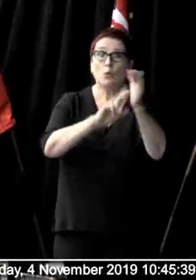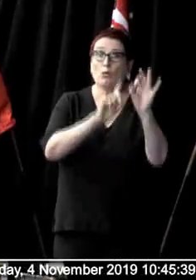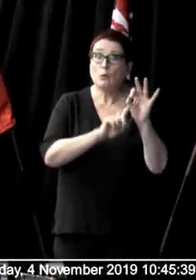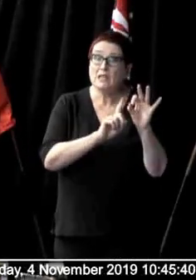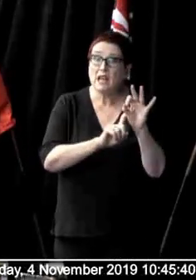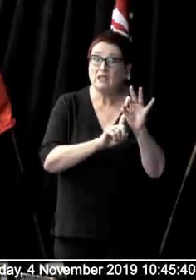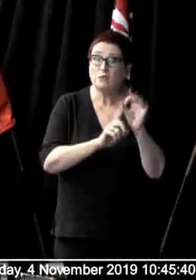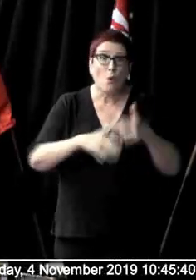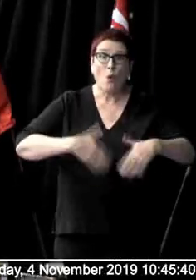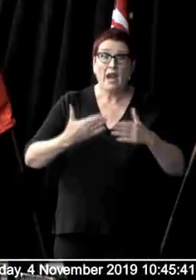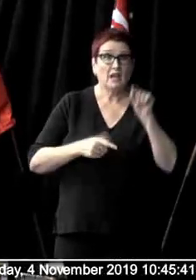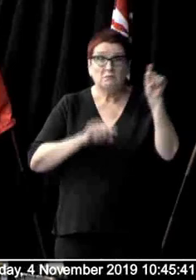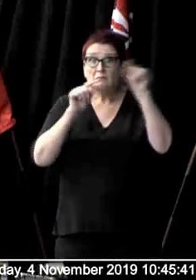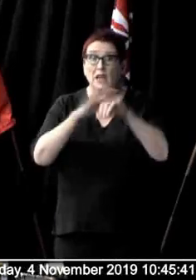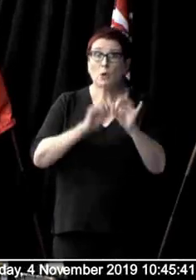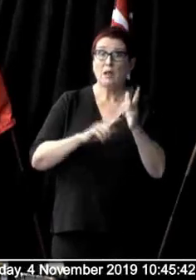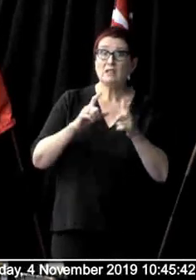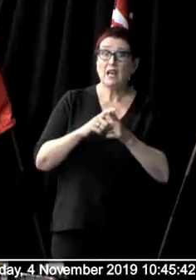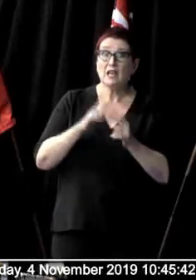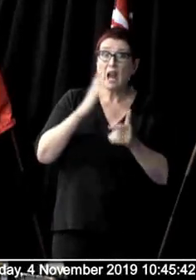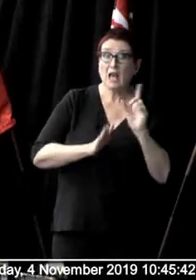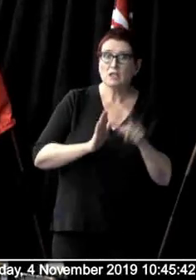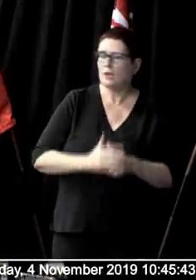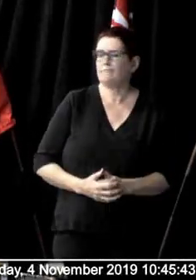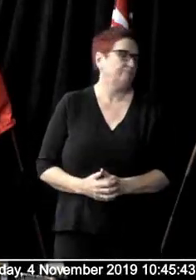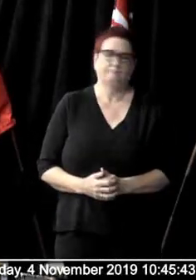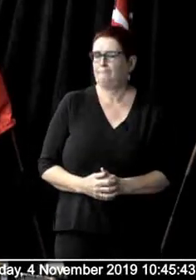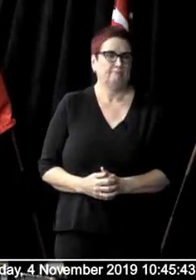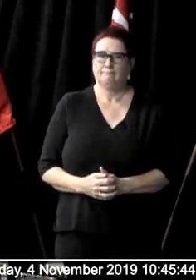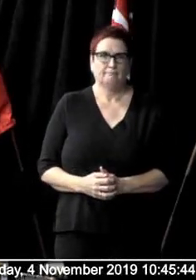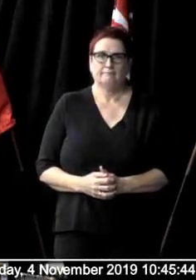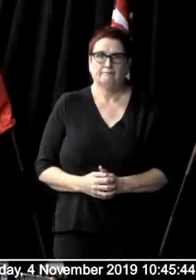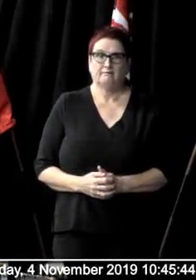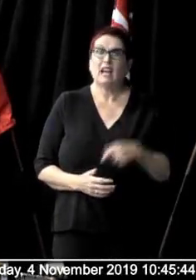for that matter, will be explored. This is just the start.